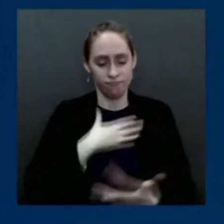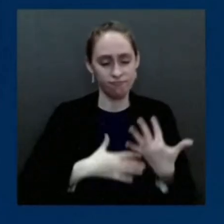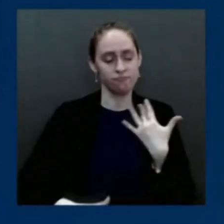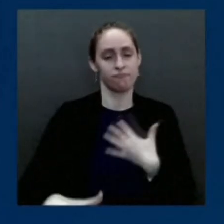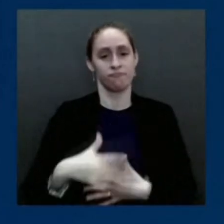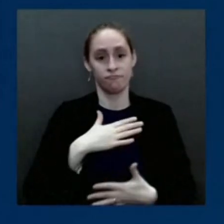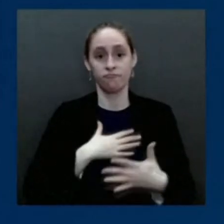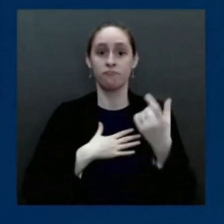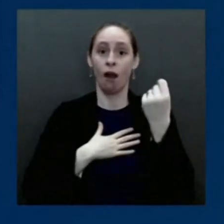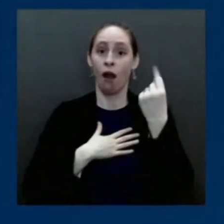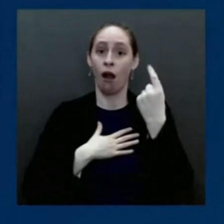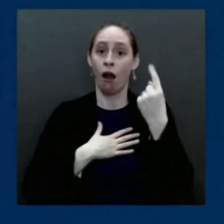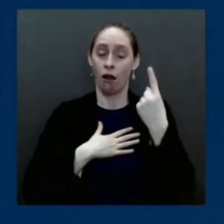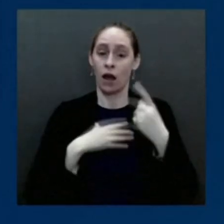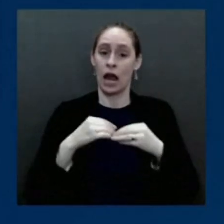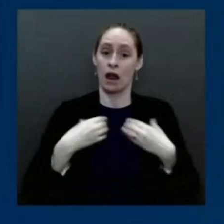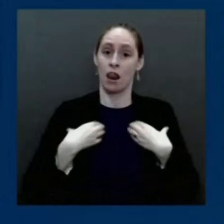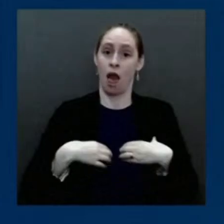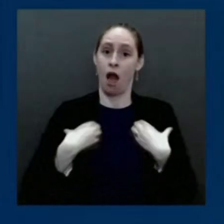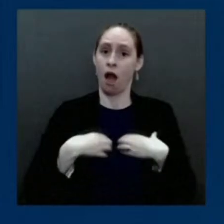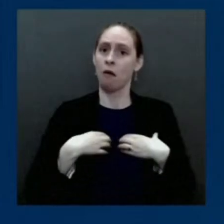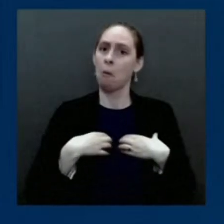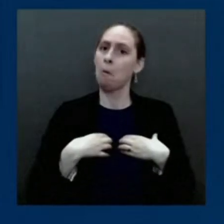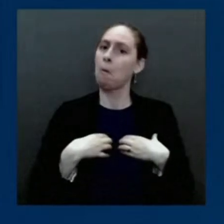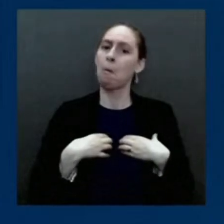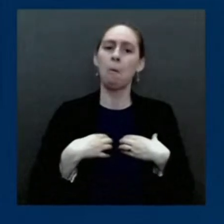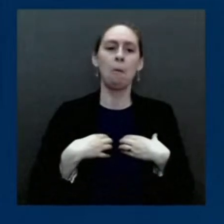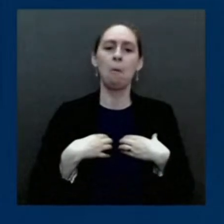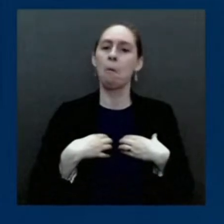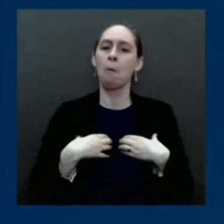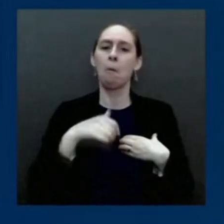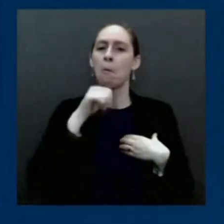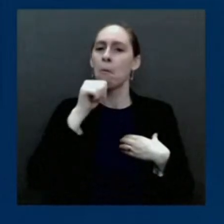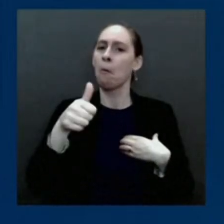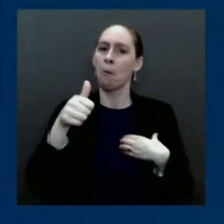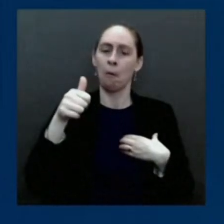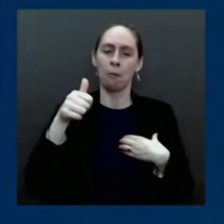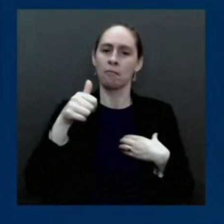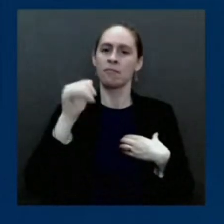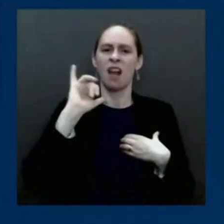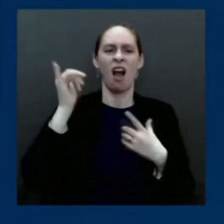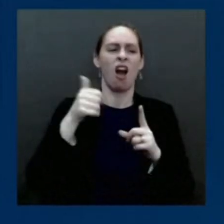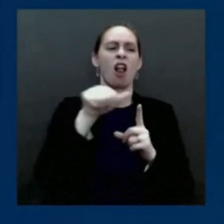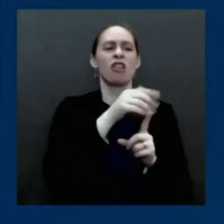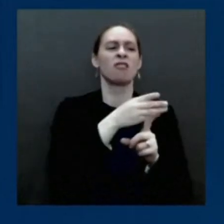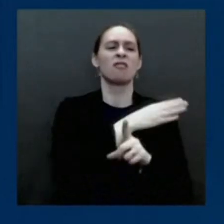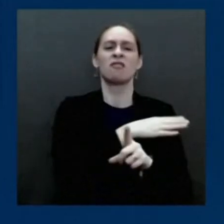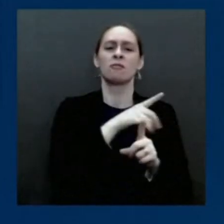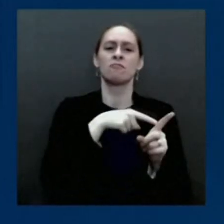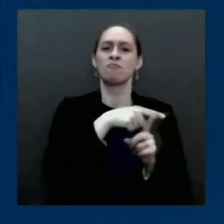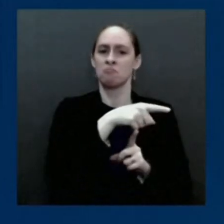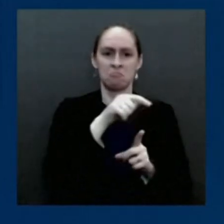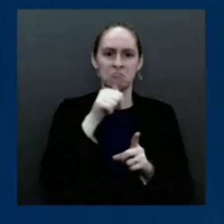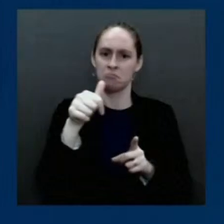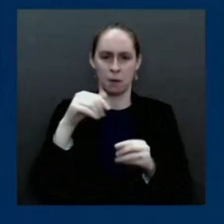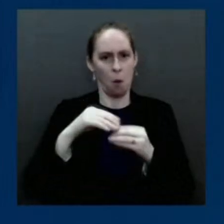REPUBLIC OCCASION IN E RUN. HAMSTER MODELS FROM THE